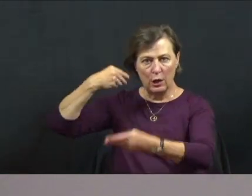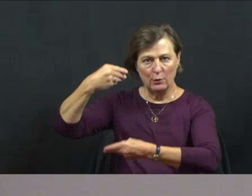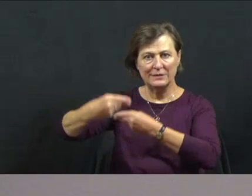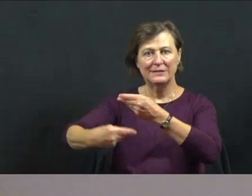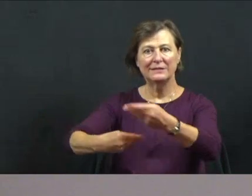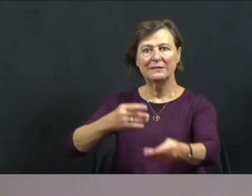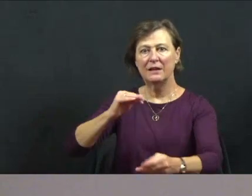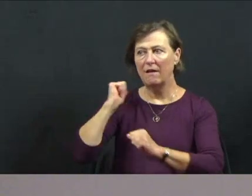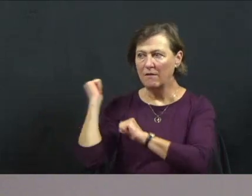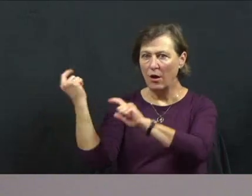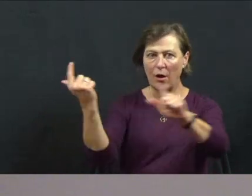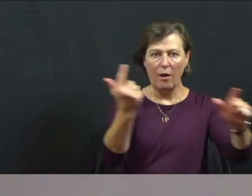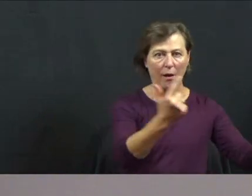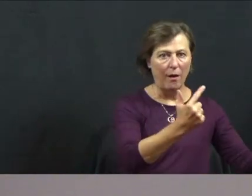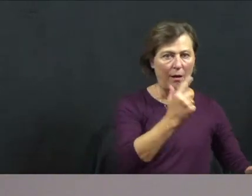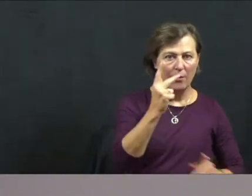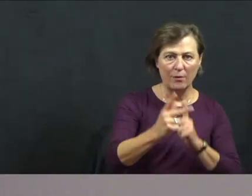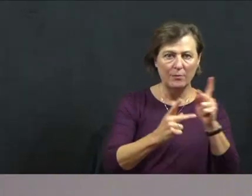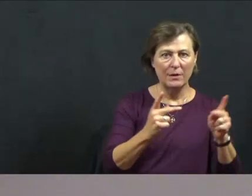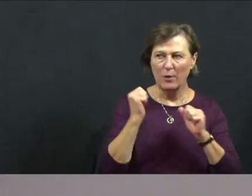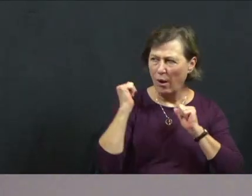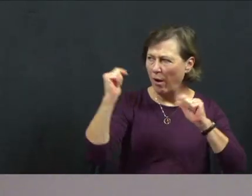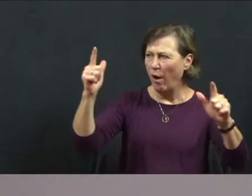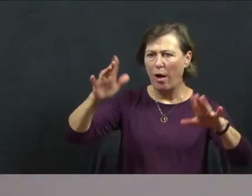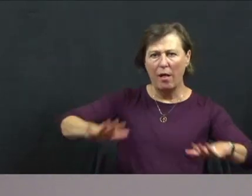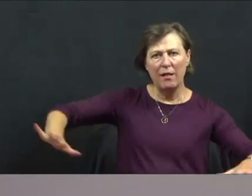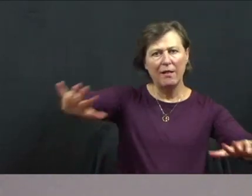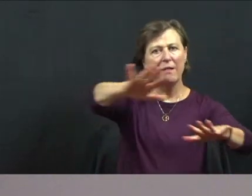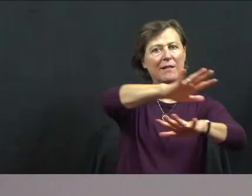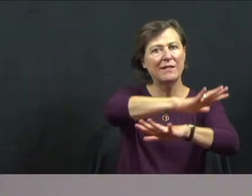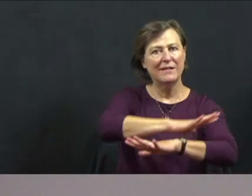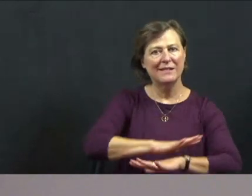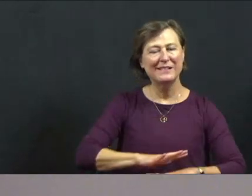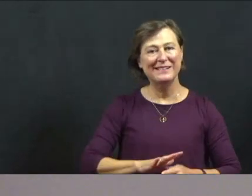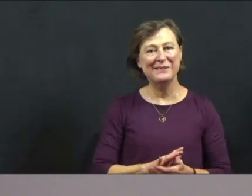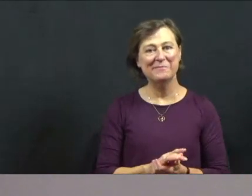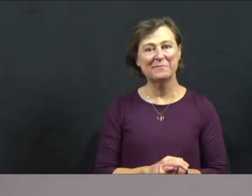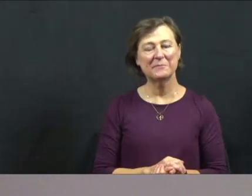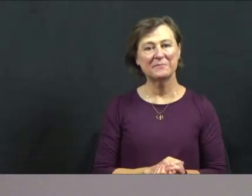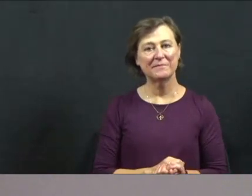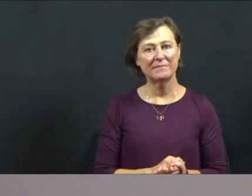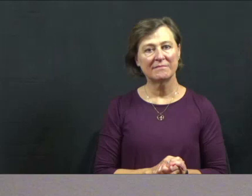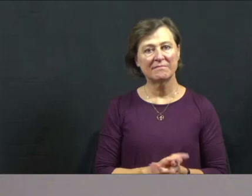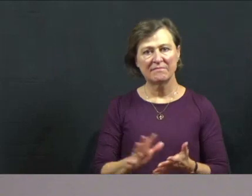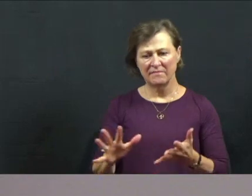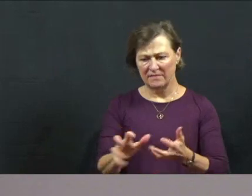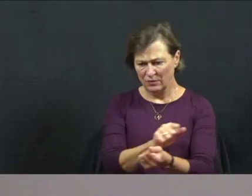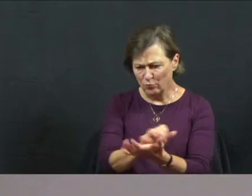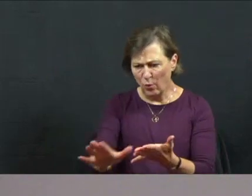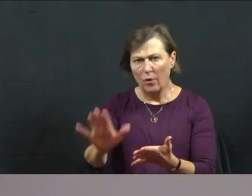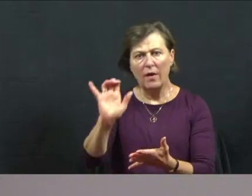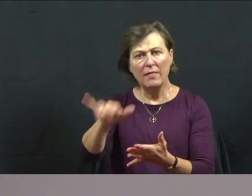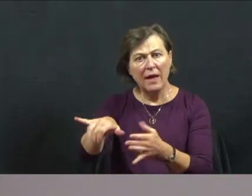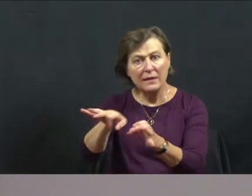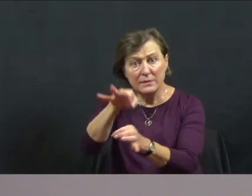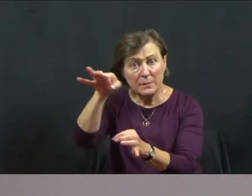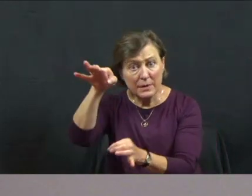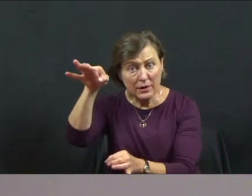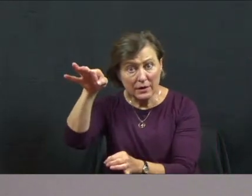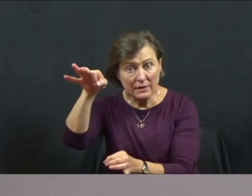in all lands, everywhere. Destroy this spirit, and we have planted